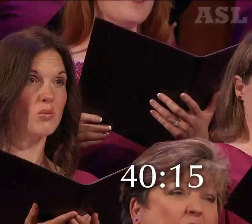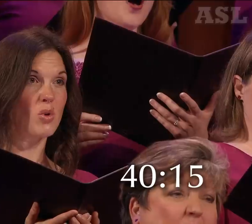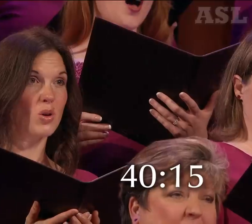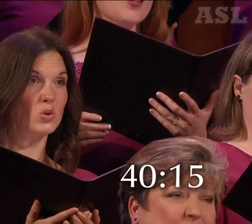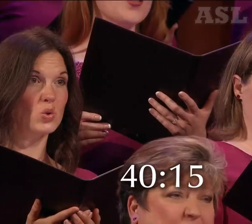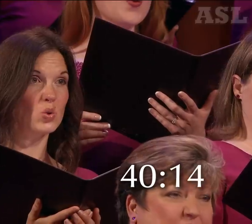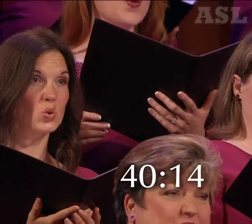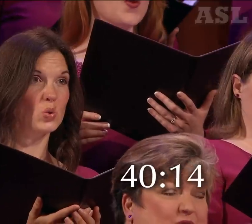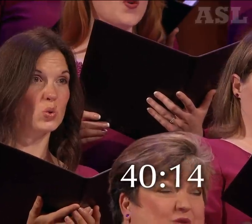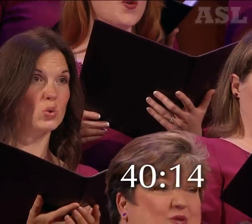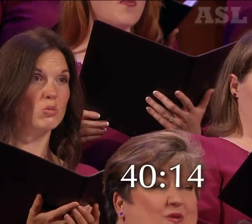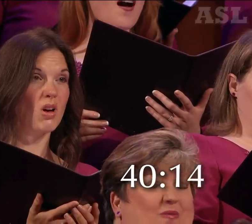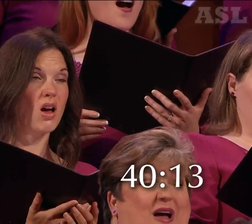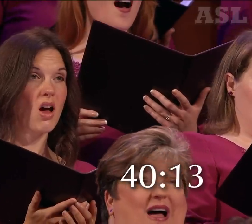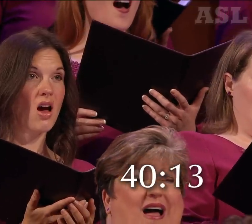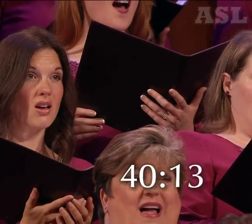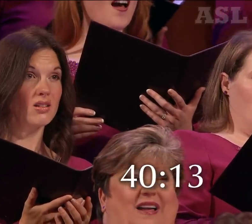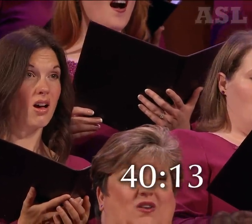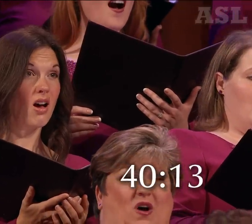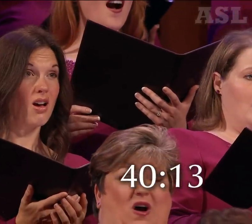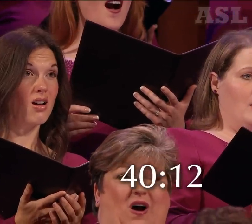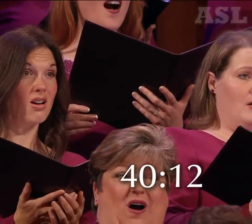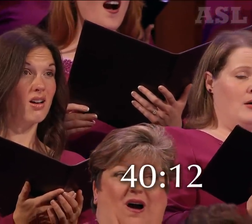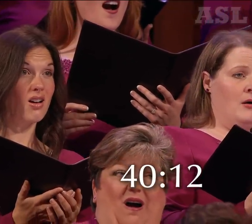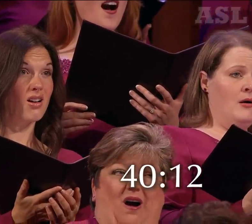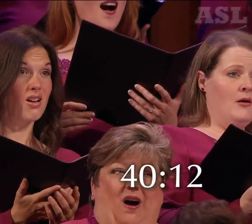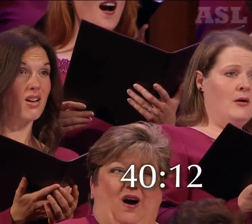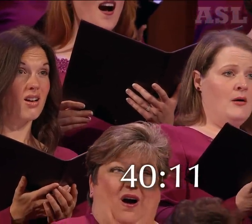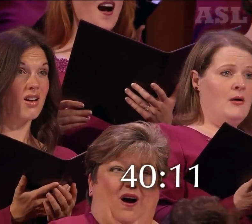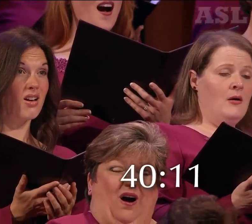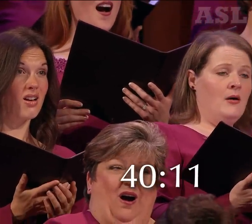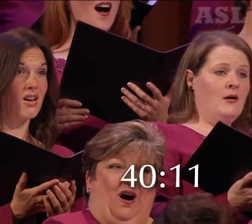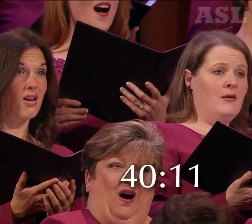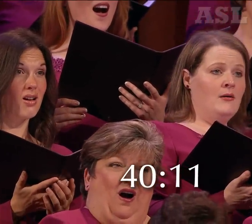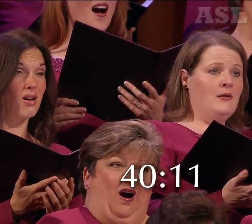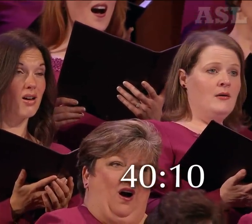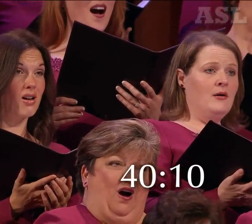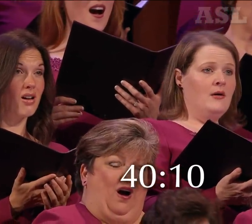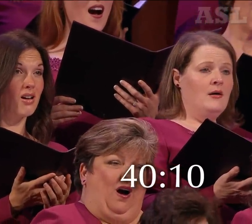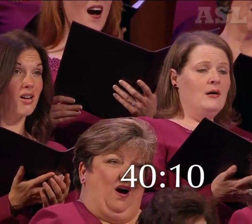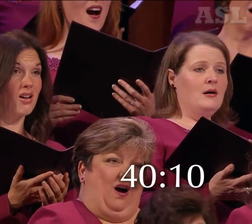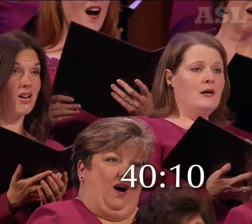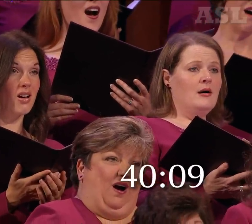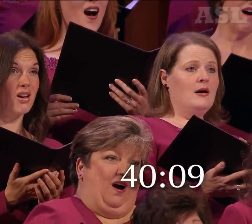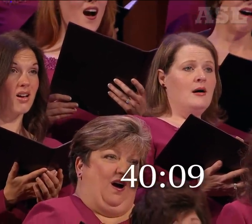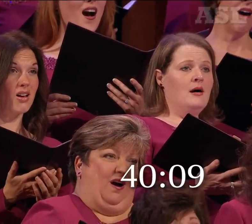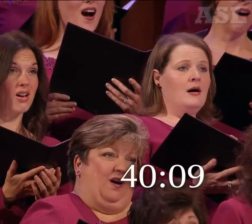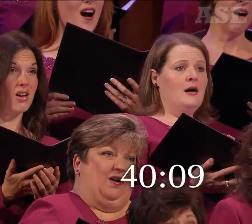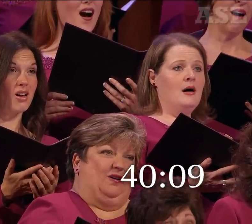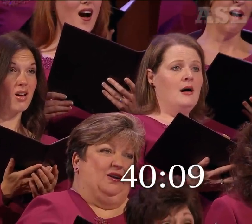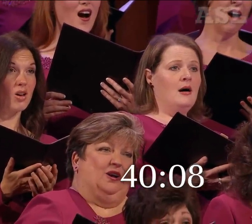OF LATTER-DAY SAINTS.